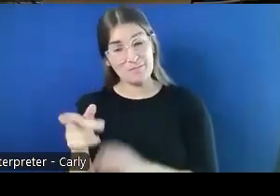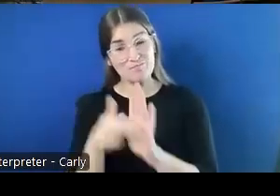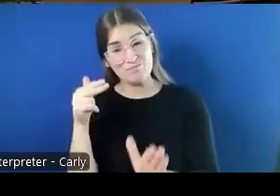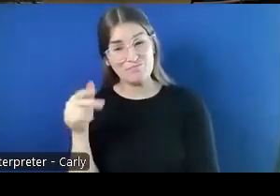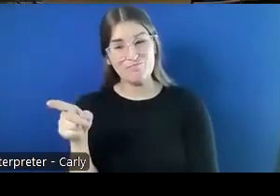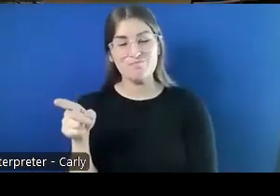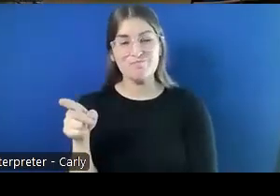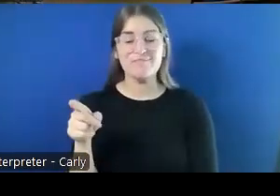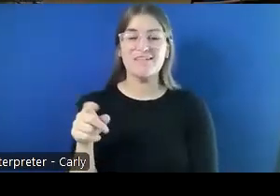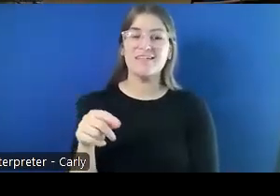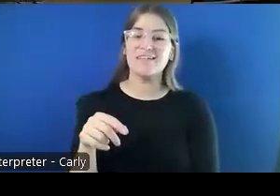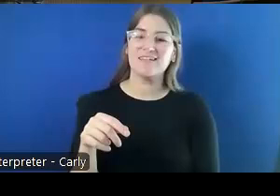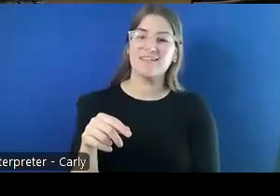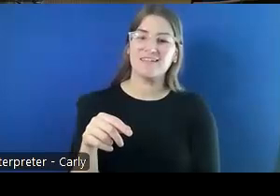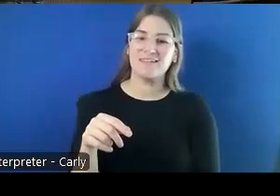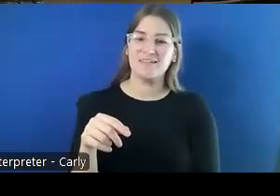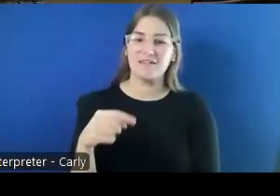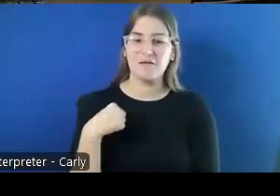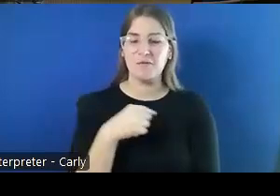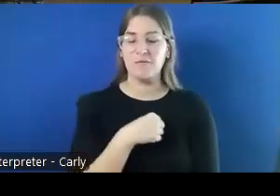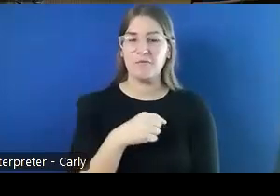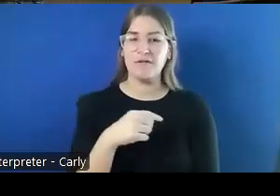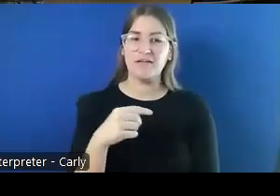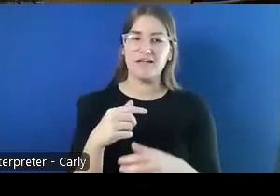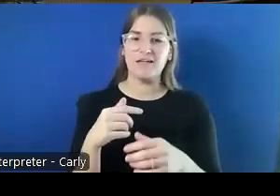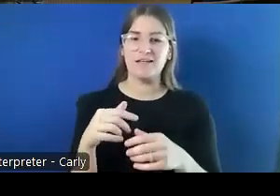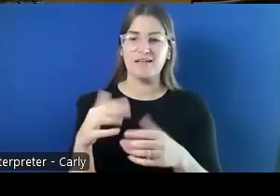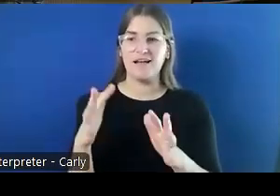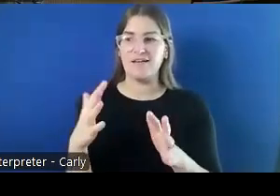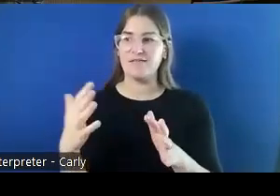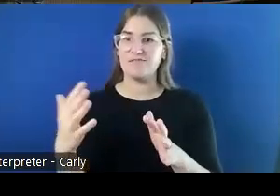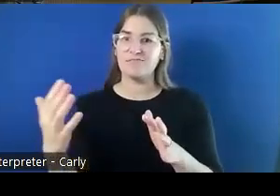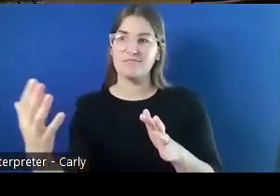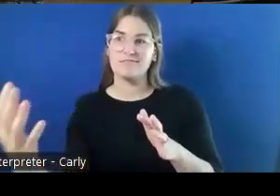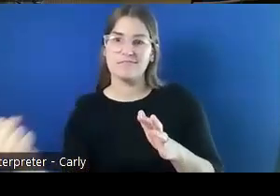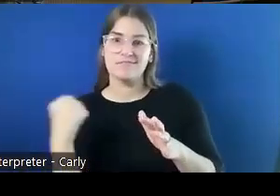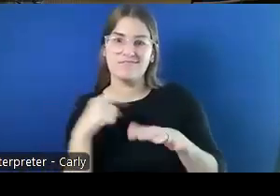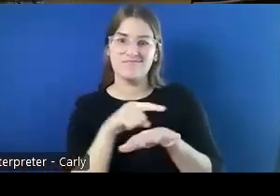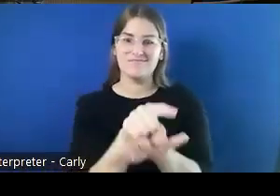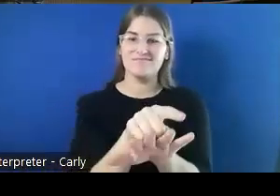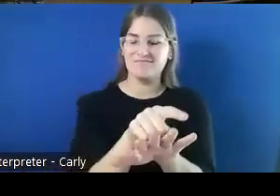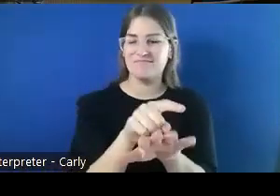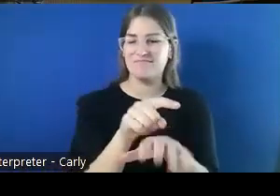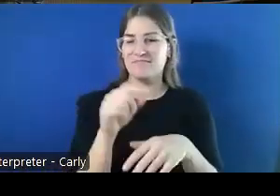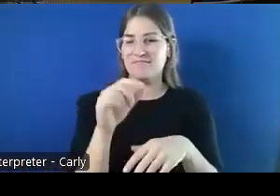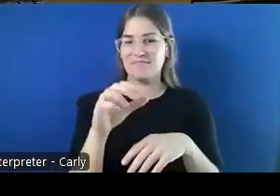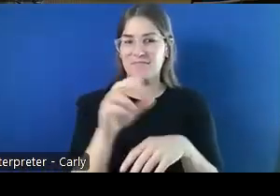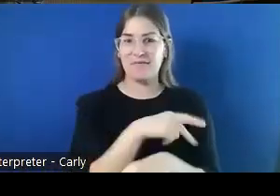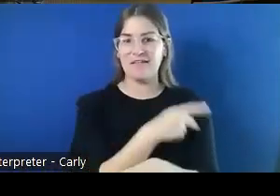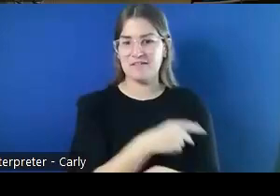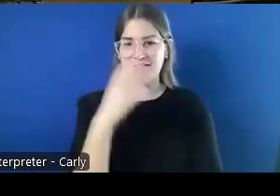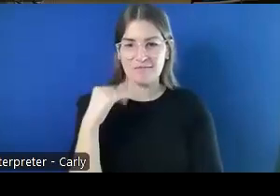a good job of this acculturation into being a patient what that means and part of it is the